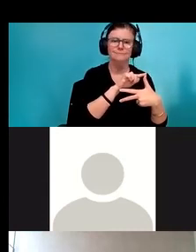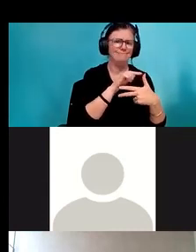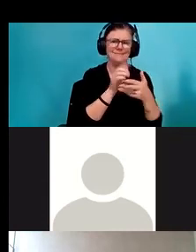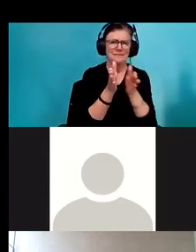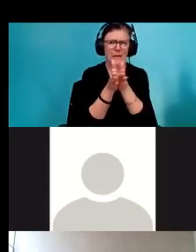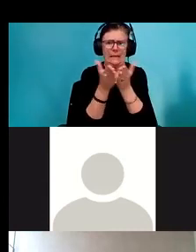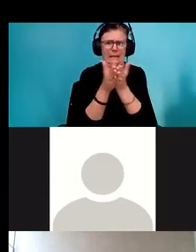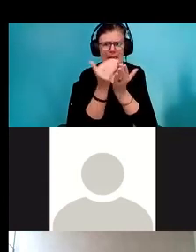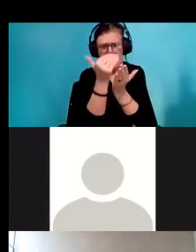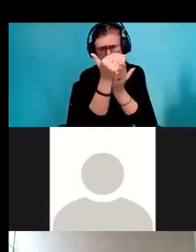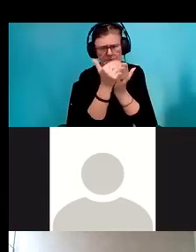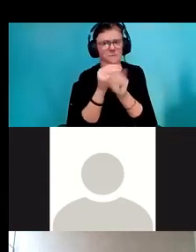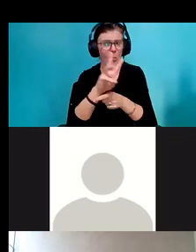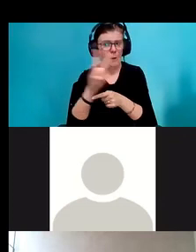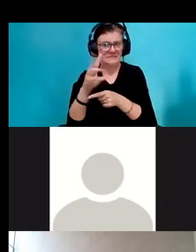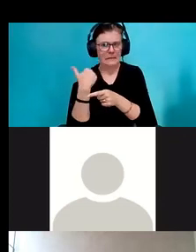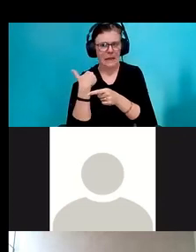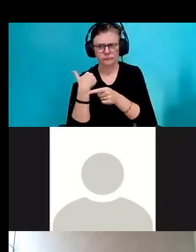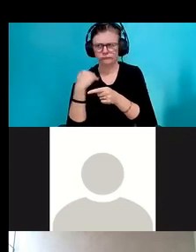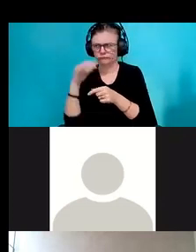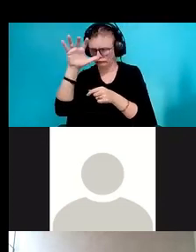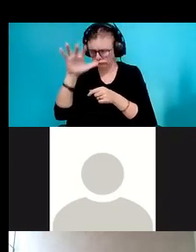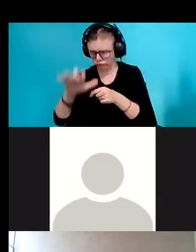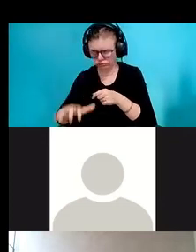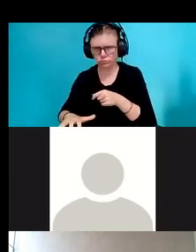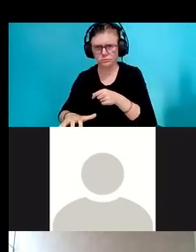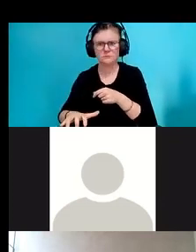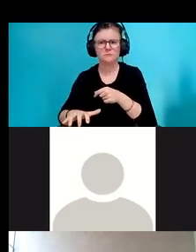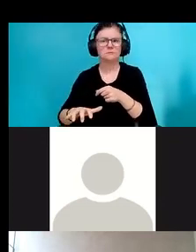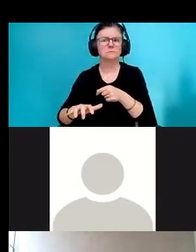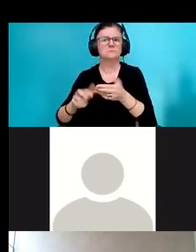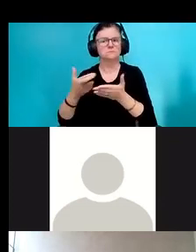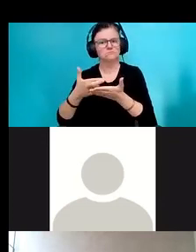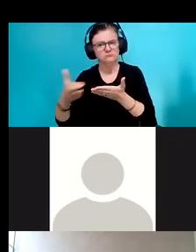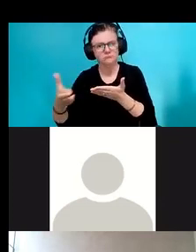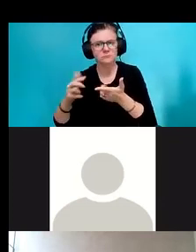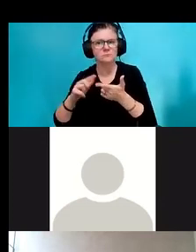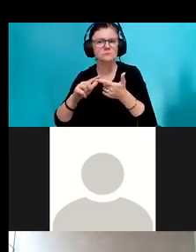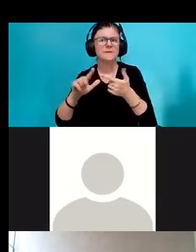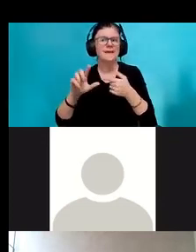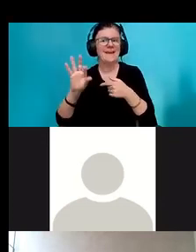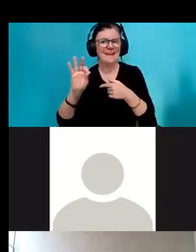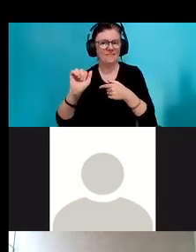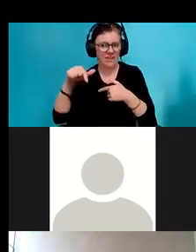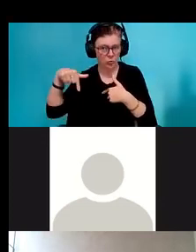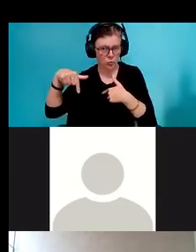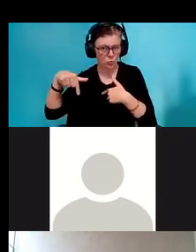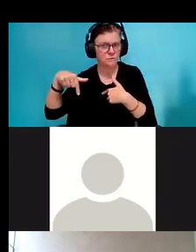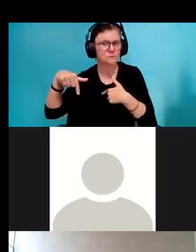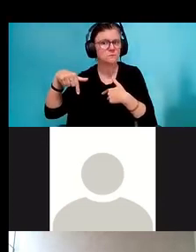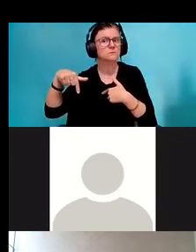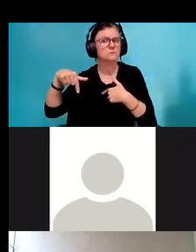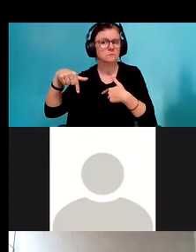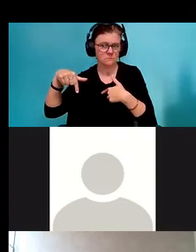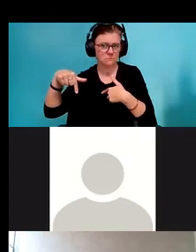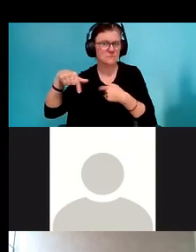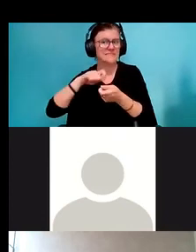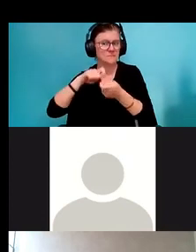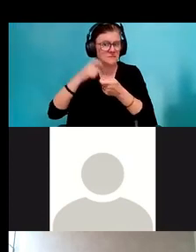on their website, which is a list of resources and FAQs, specifically for grantees such as yourself.